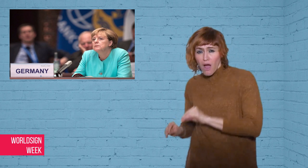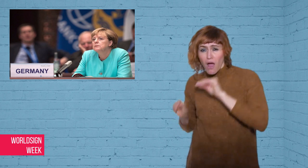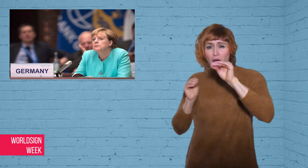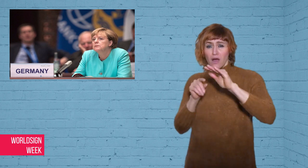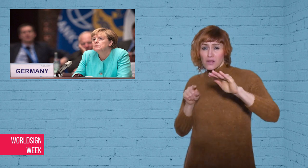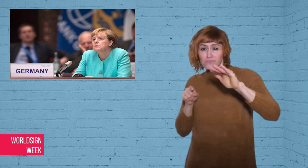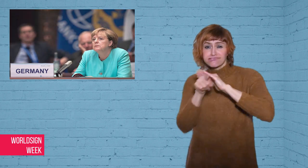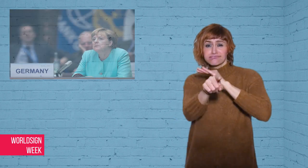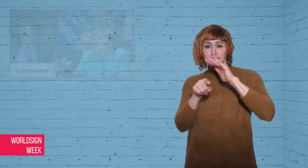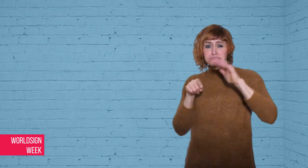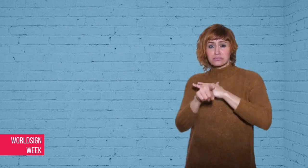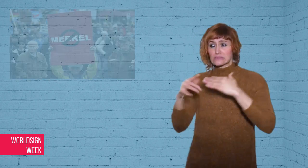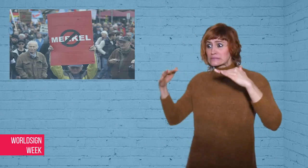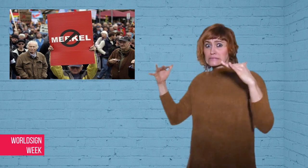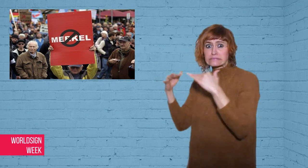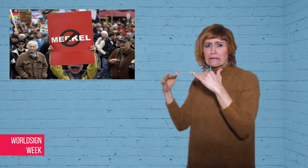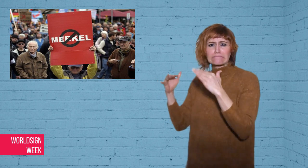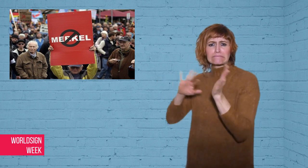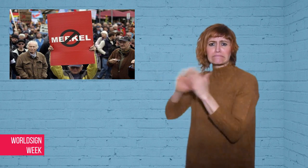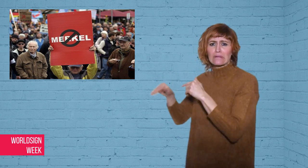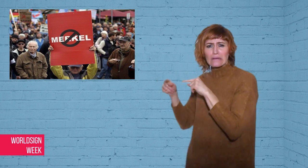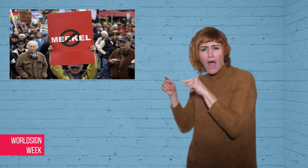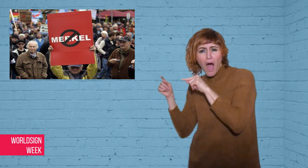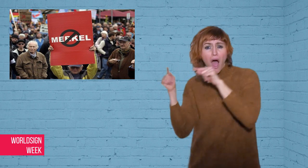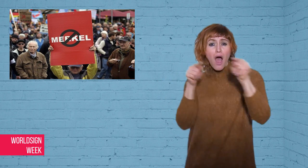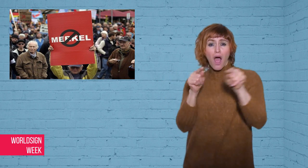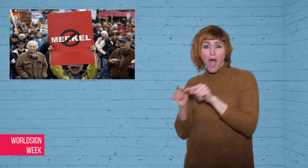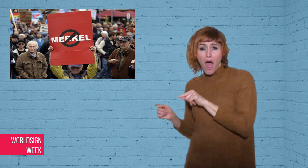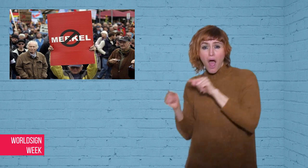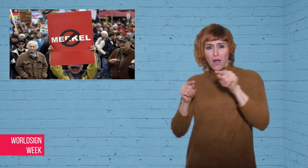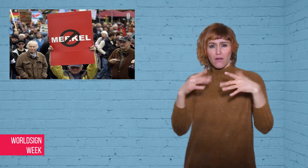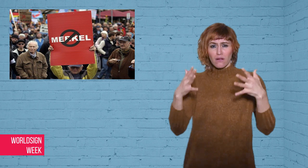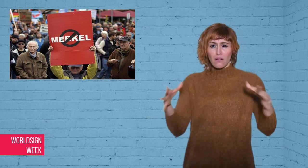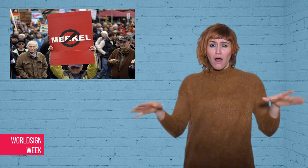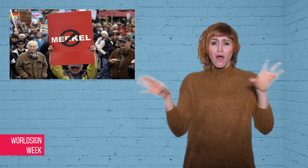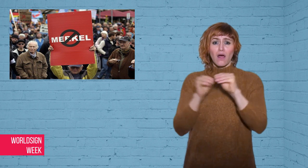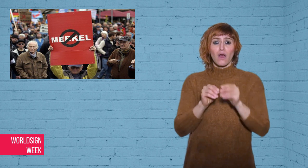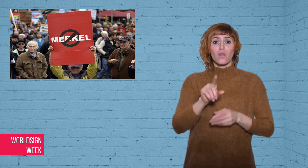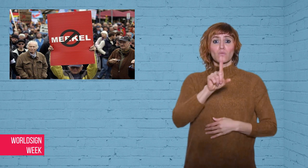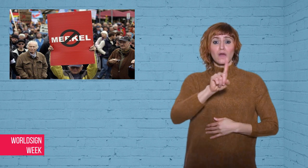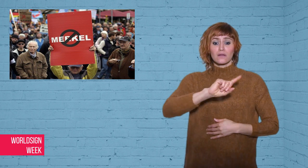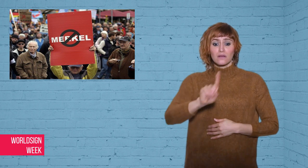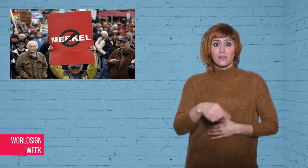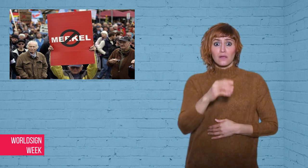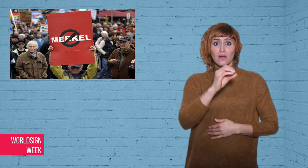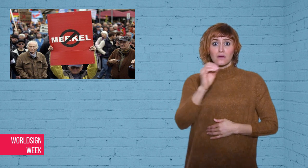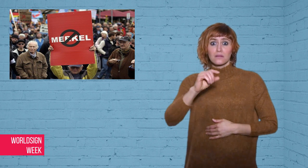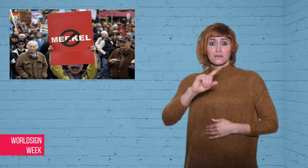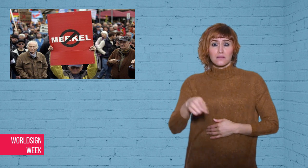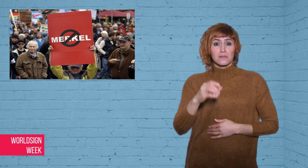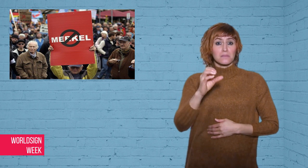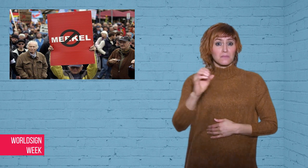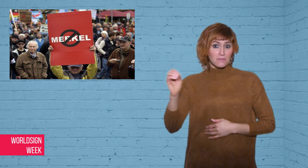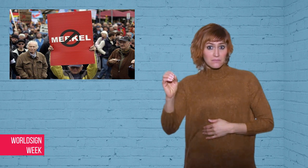many voters and made her less popular.